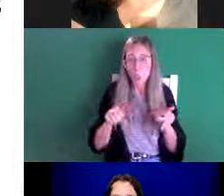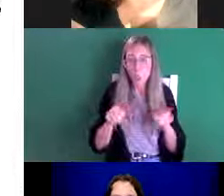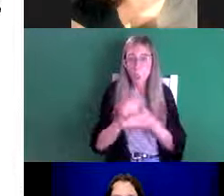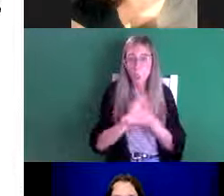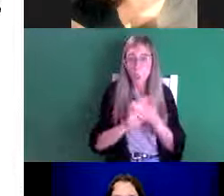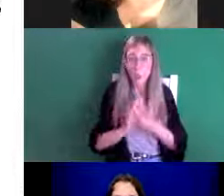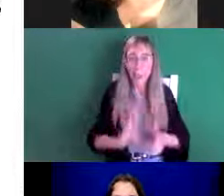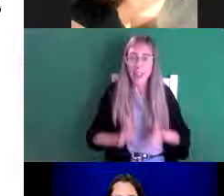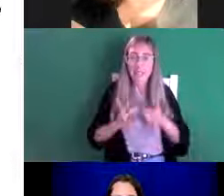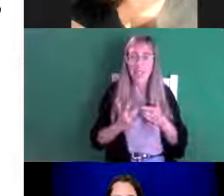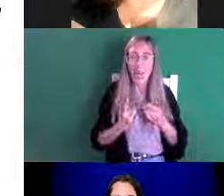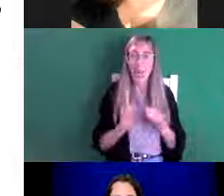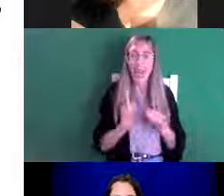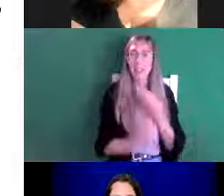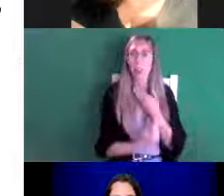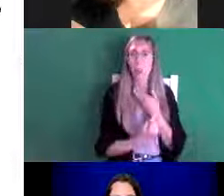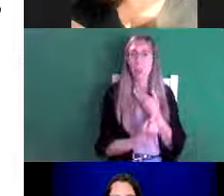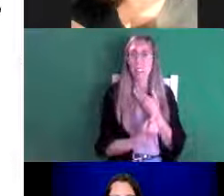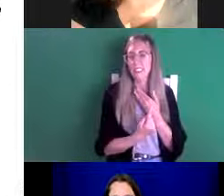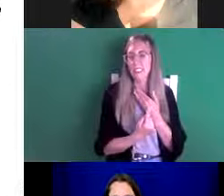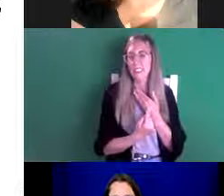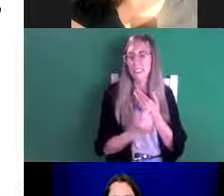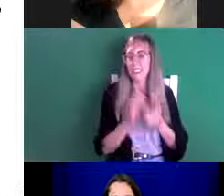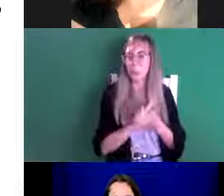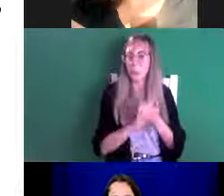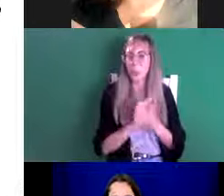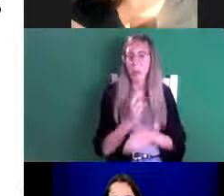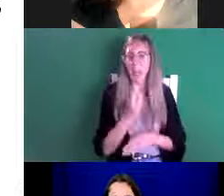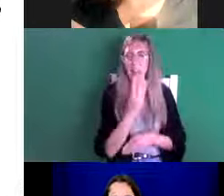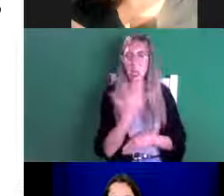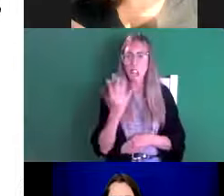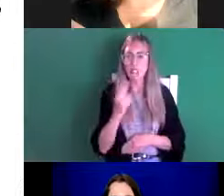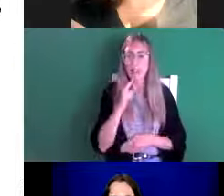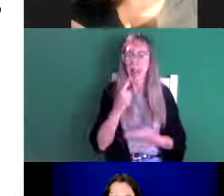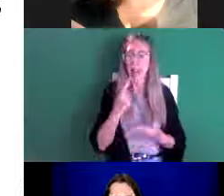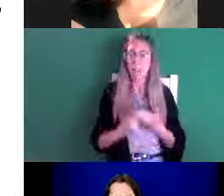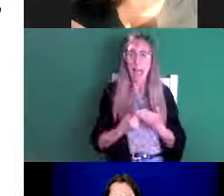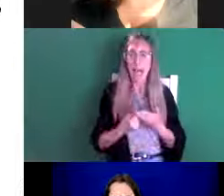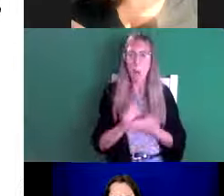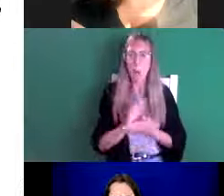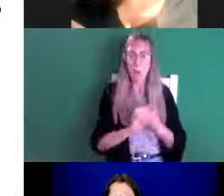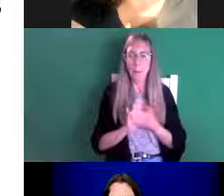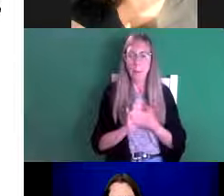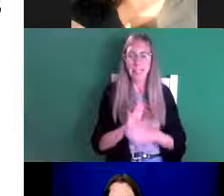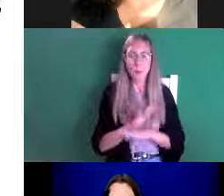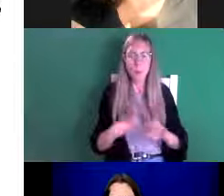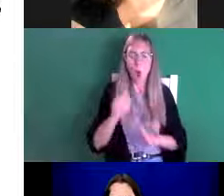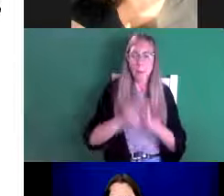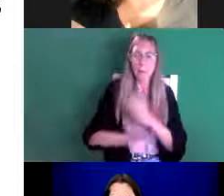where 35 40 pounds will mean you will go out without food for the month so if you haven't